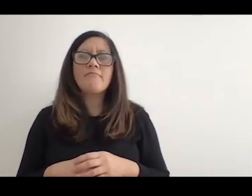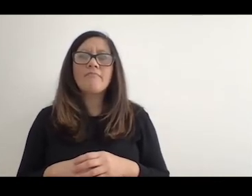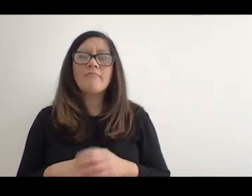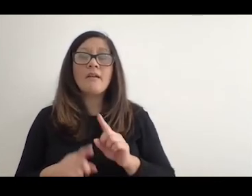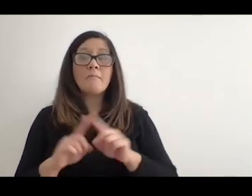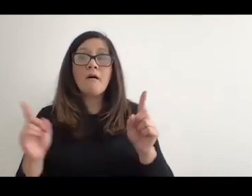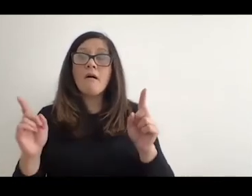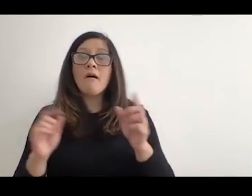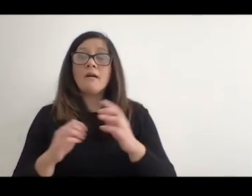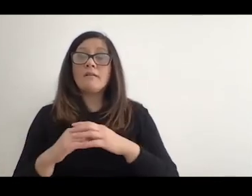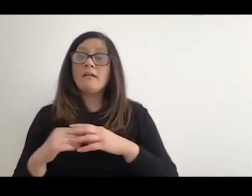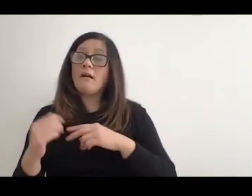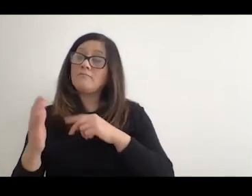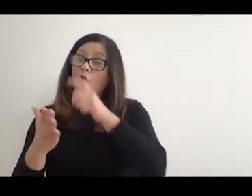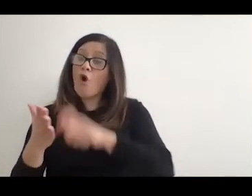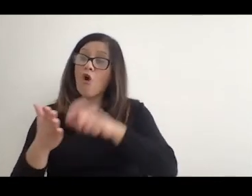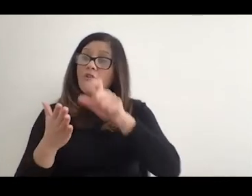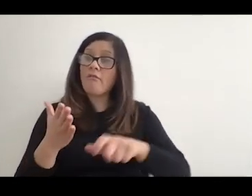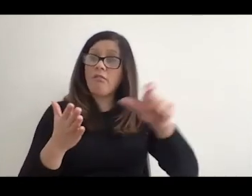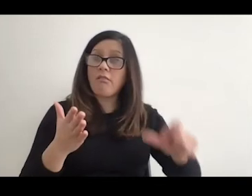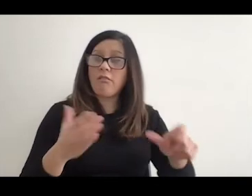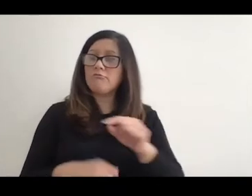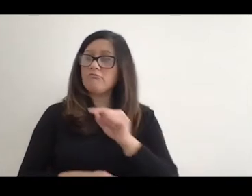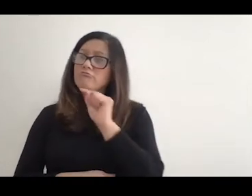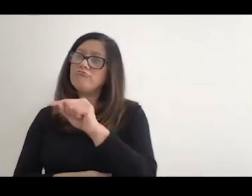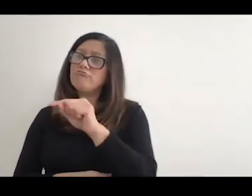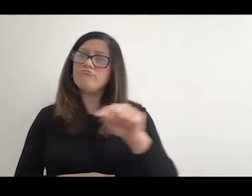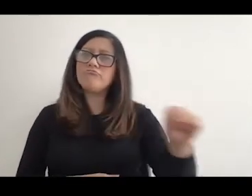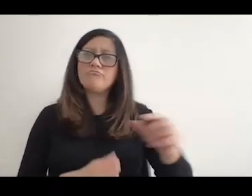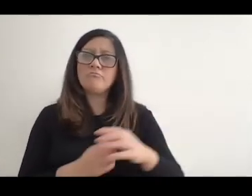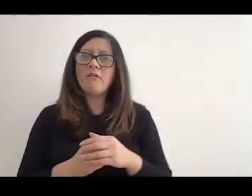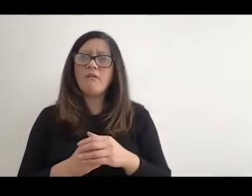what's happening in the fashion industry is, uh, like, really having an impact.